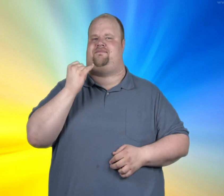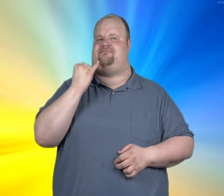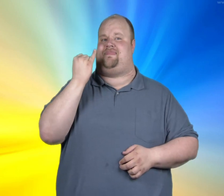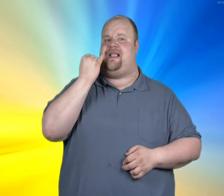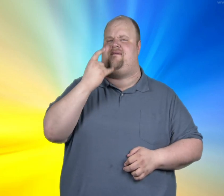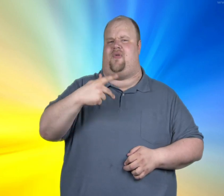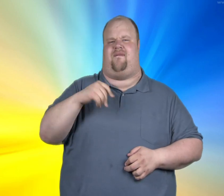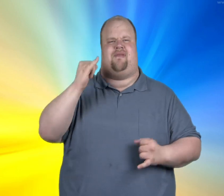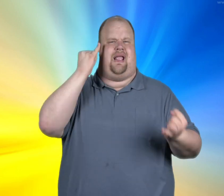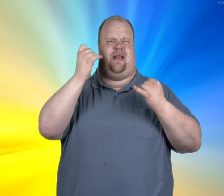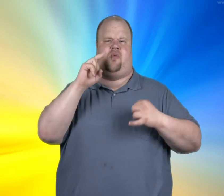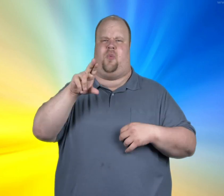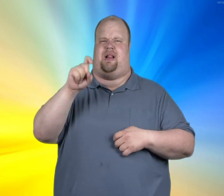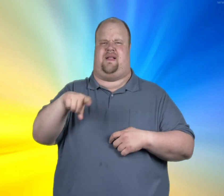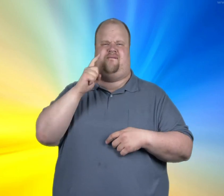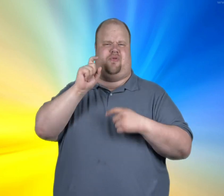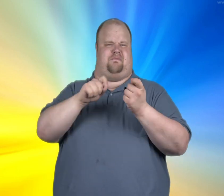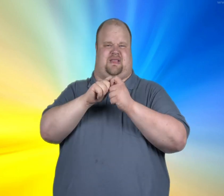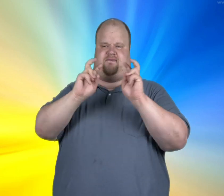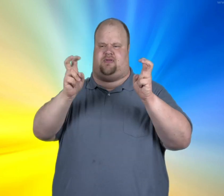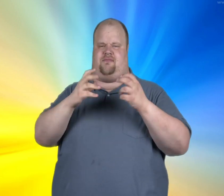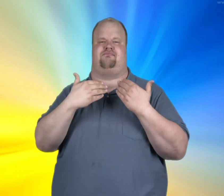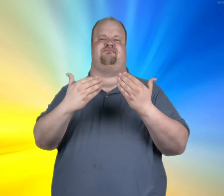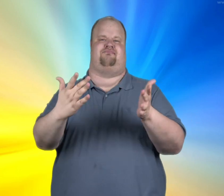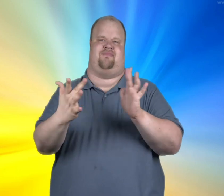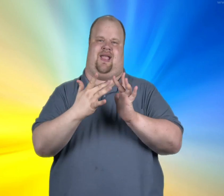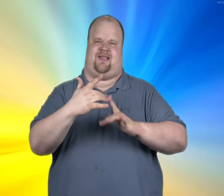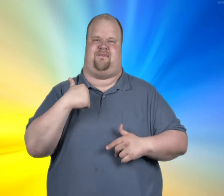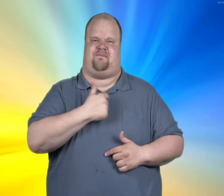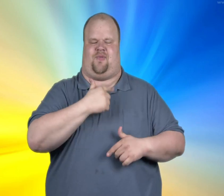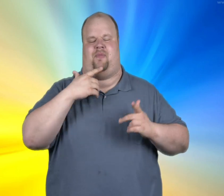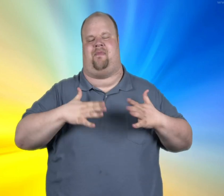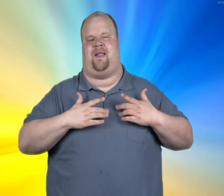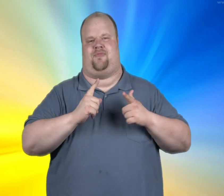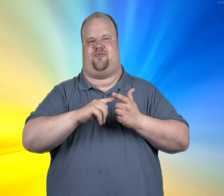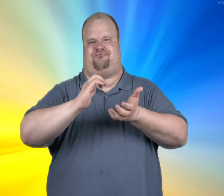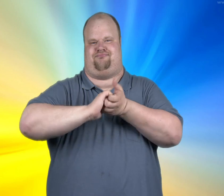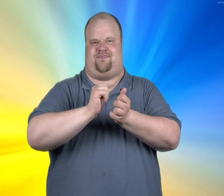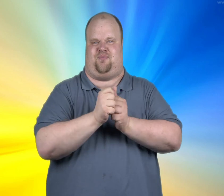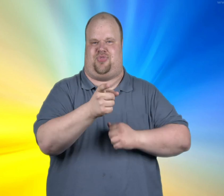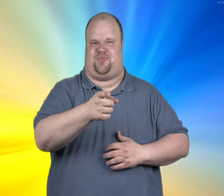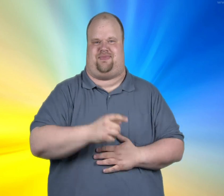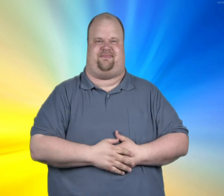If you have ideas or needs for specific topics, contact us and we'll be more than happy to collaborate with you.